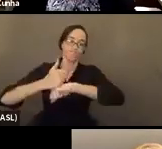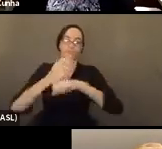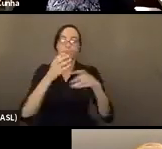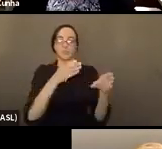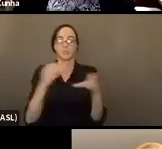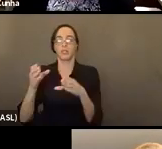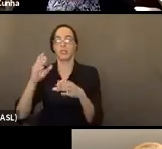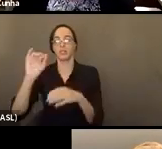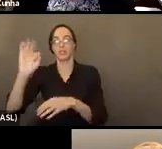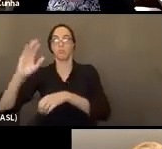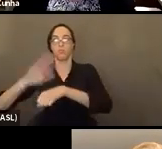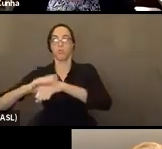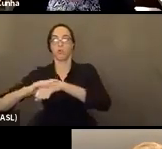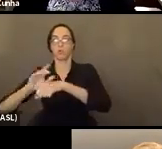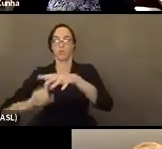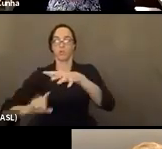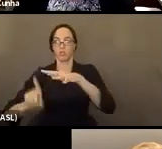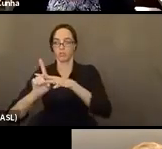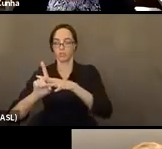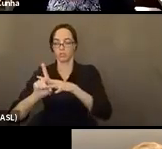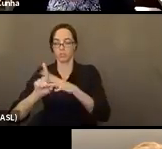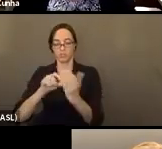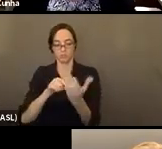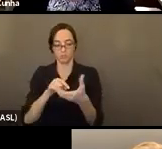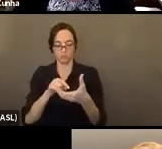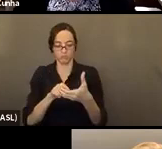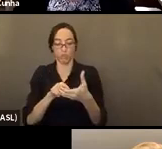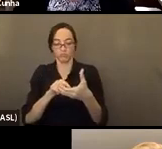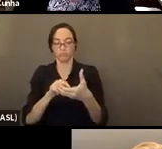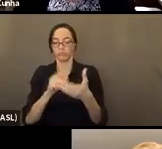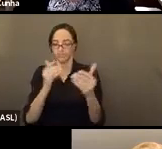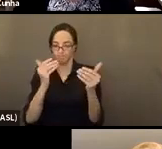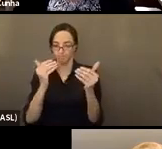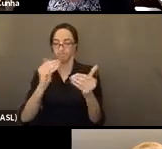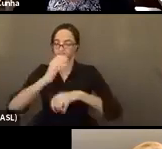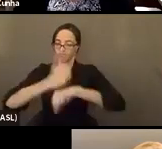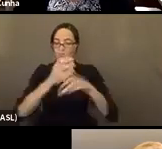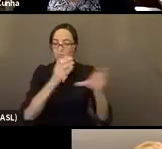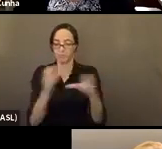sure that you reach out to whoever it is wherever you're planning to go to make sure that they're